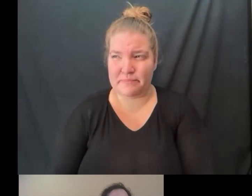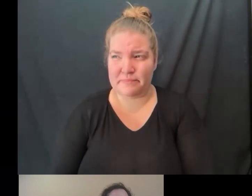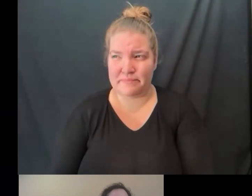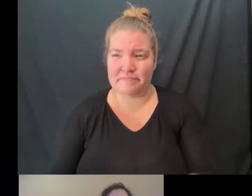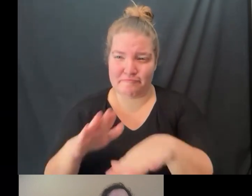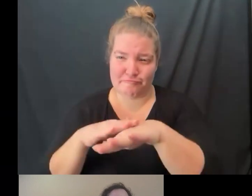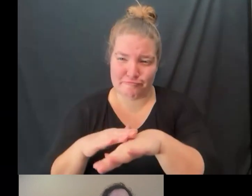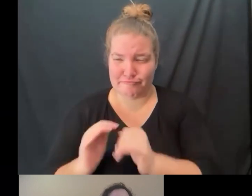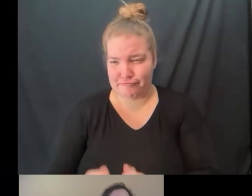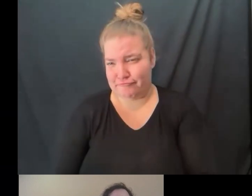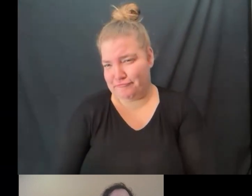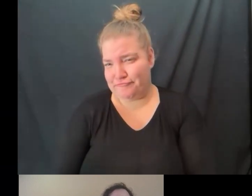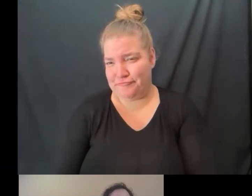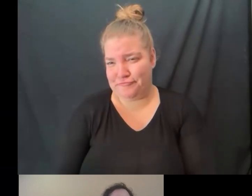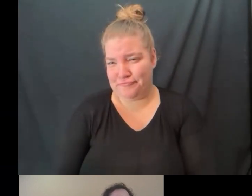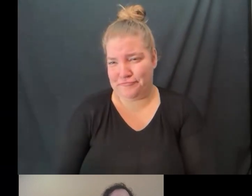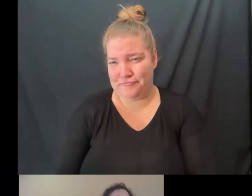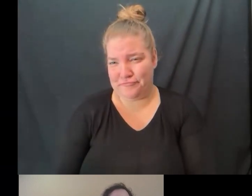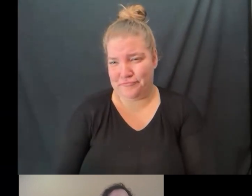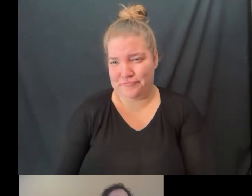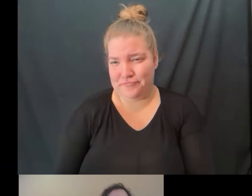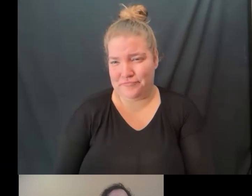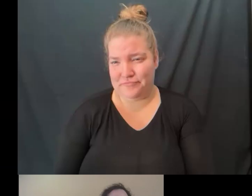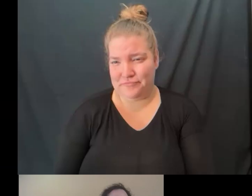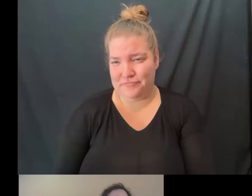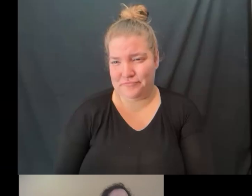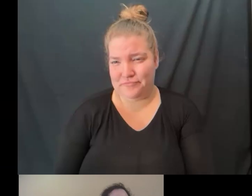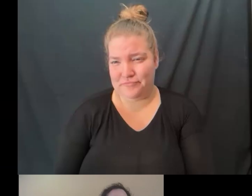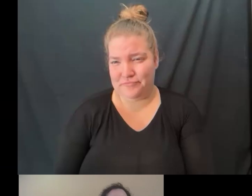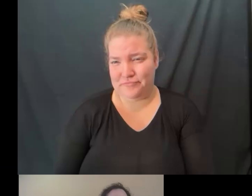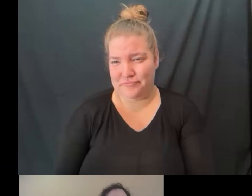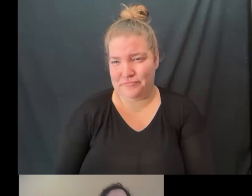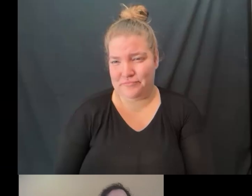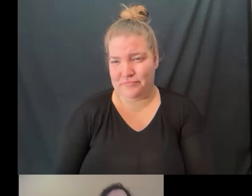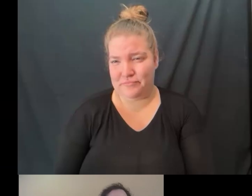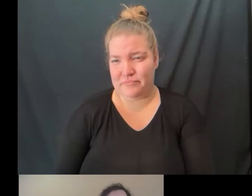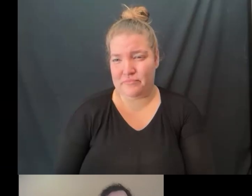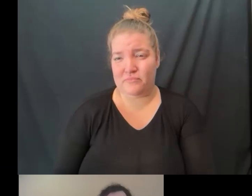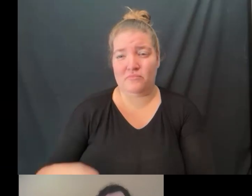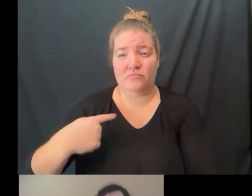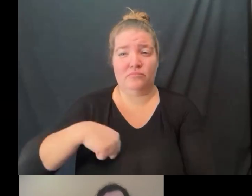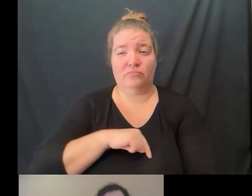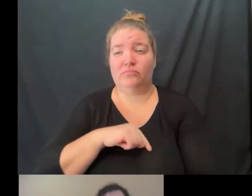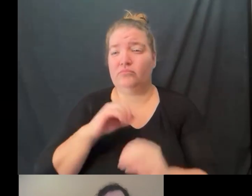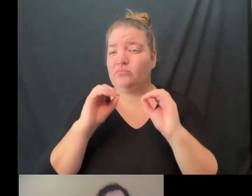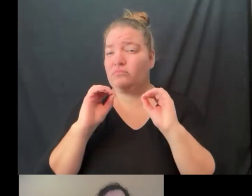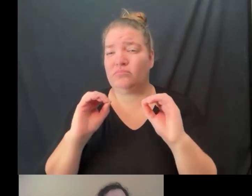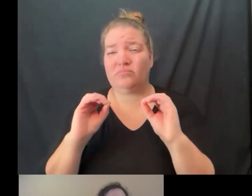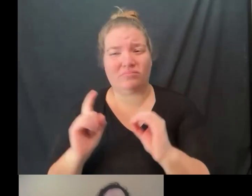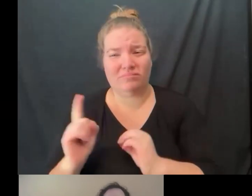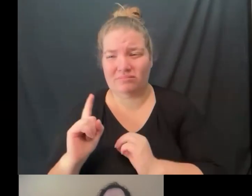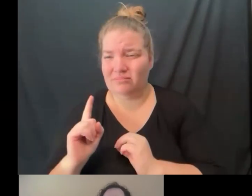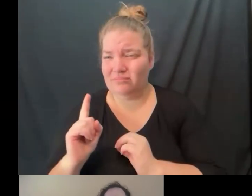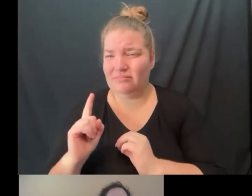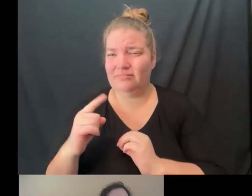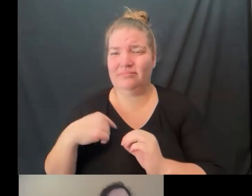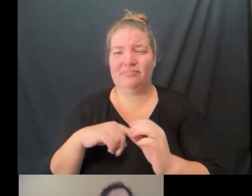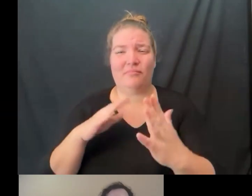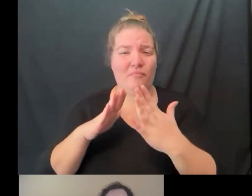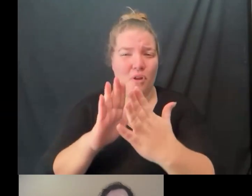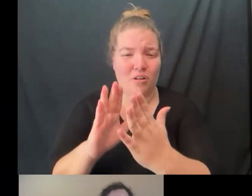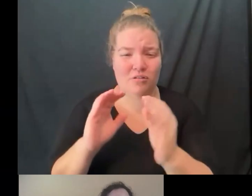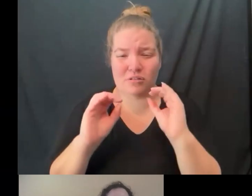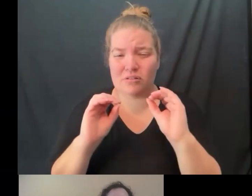because, I mean, we can teach you all the techniques.